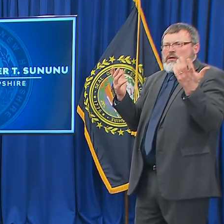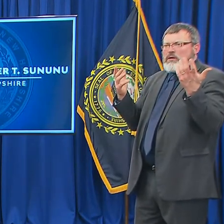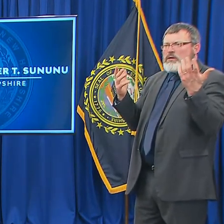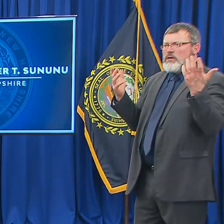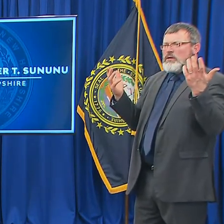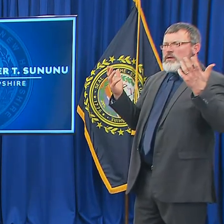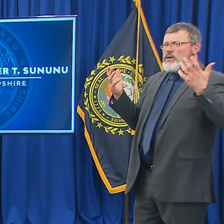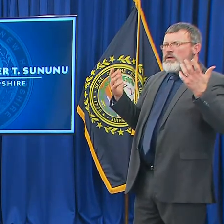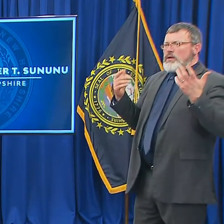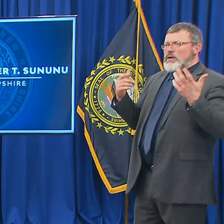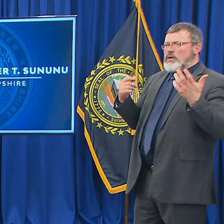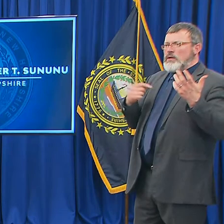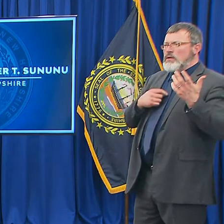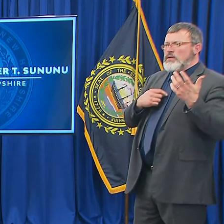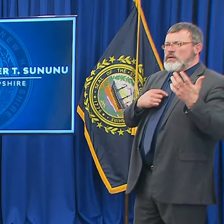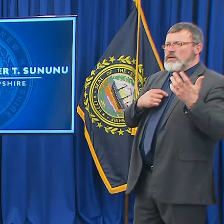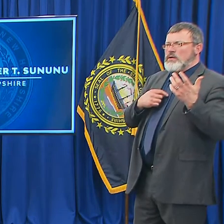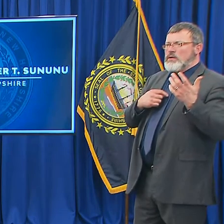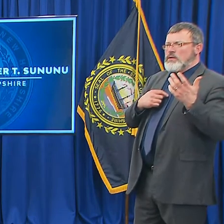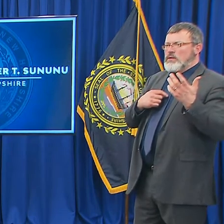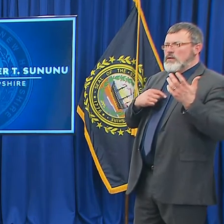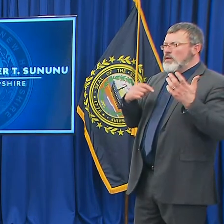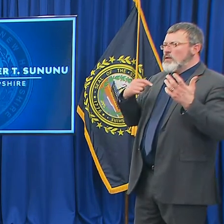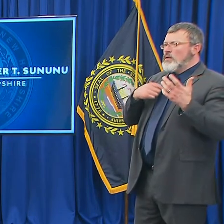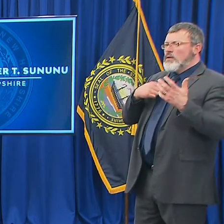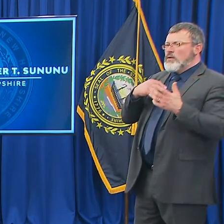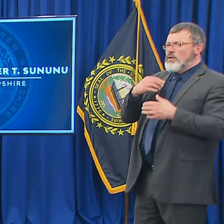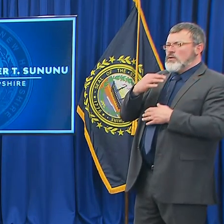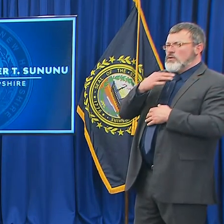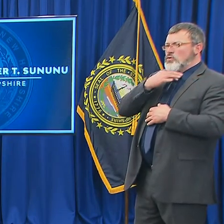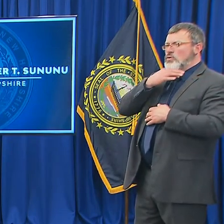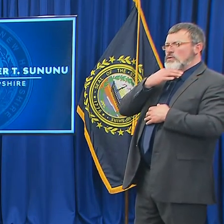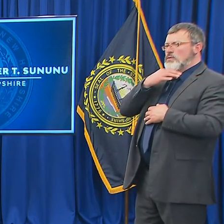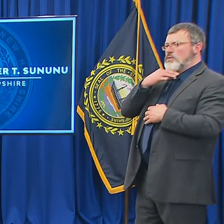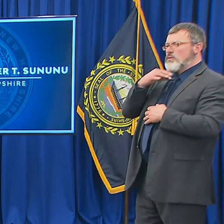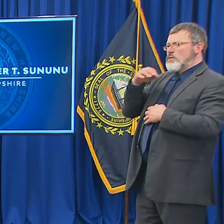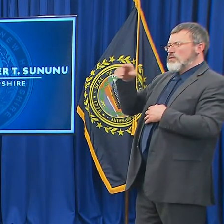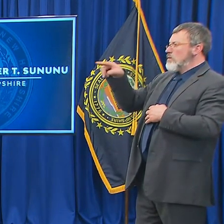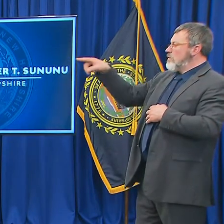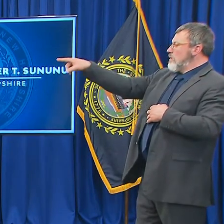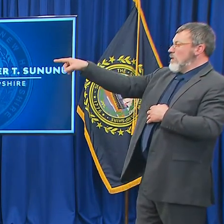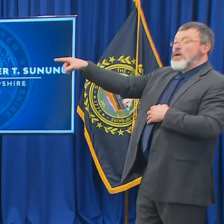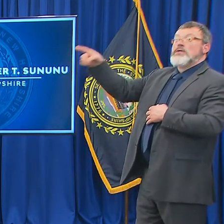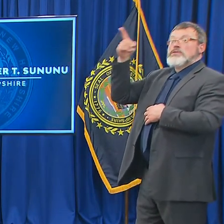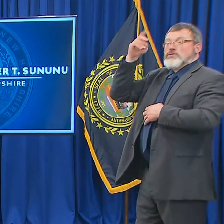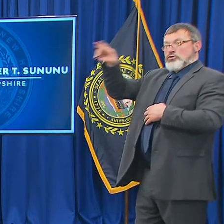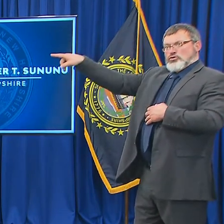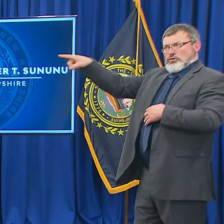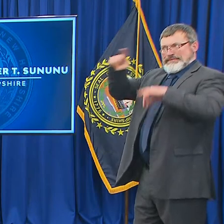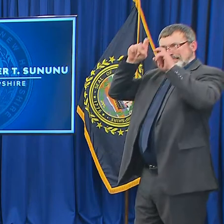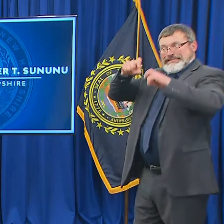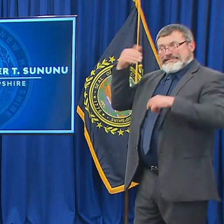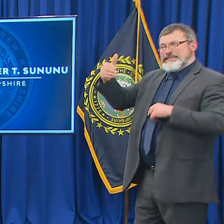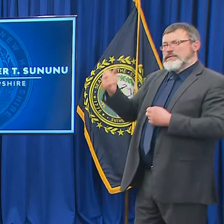strategies even if they're not having symptoms and that testing remains available Sure.